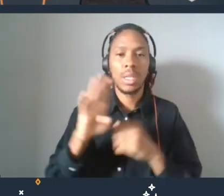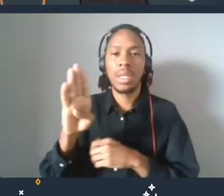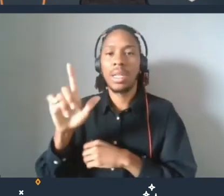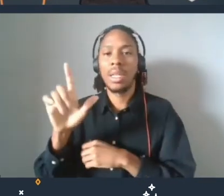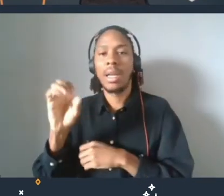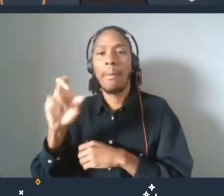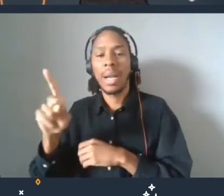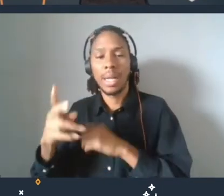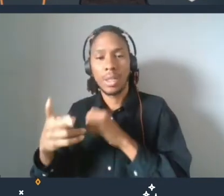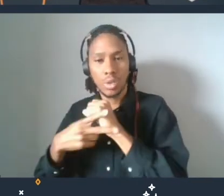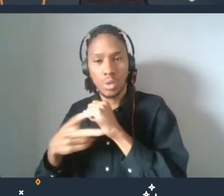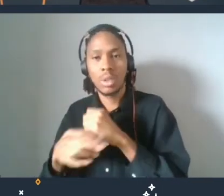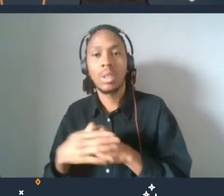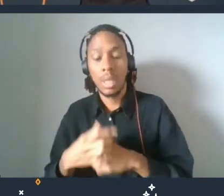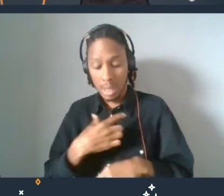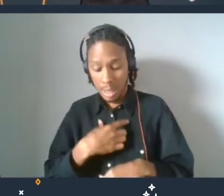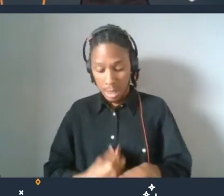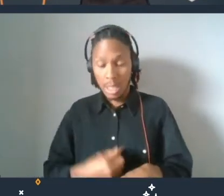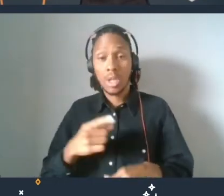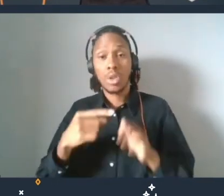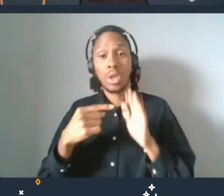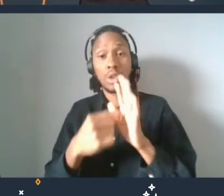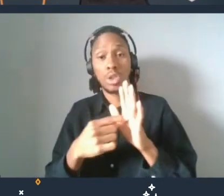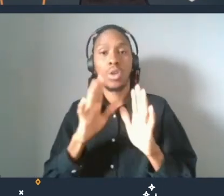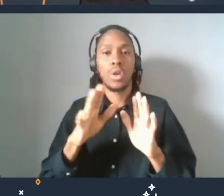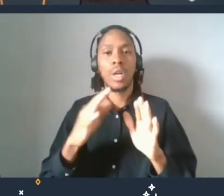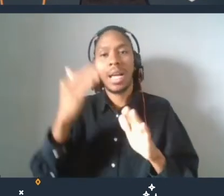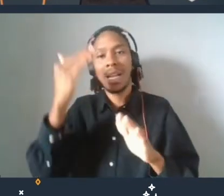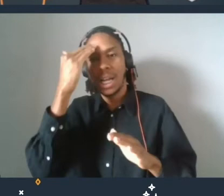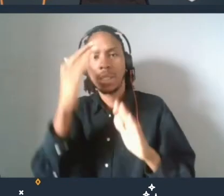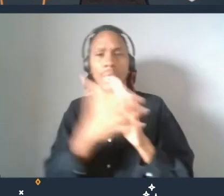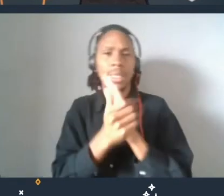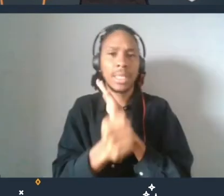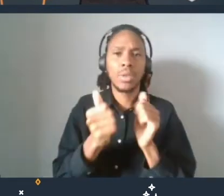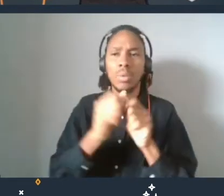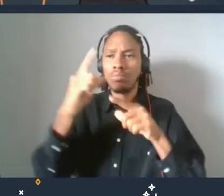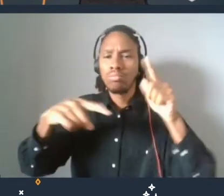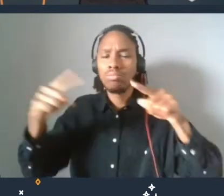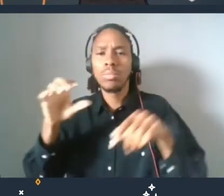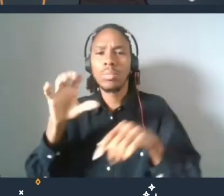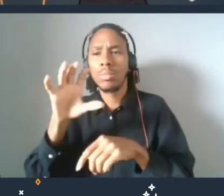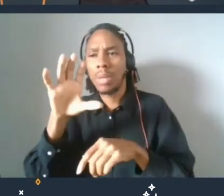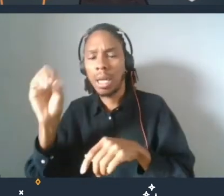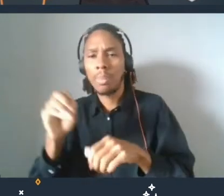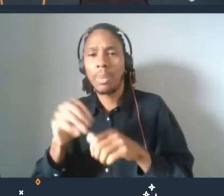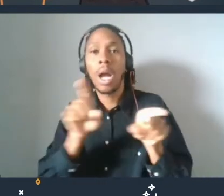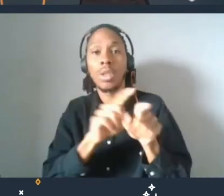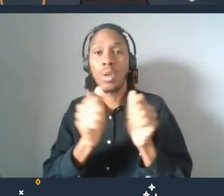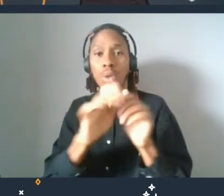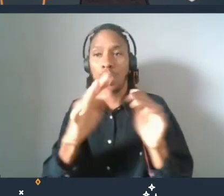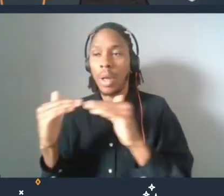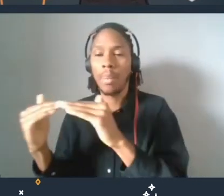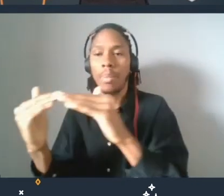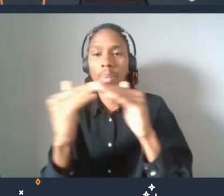you can demonstrate your AWS knowledge and skills with potential employers, as well as your peers. And we're gonna just continue adding modules